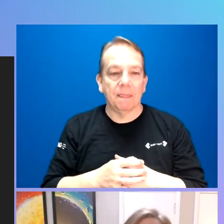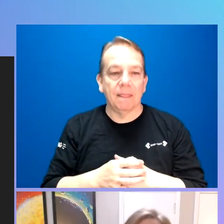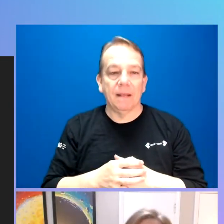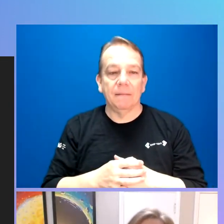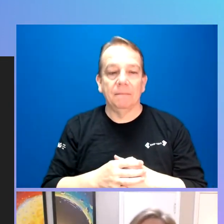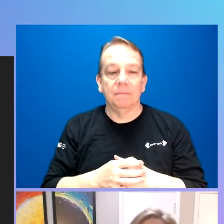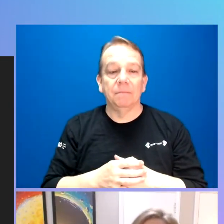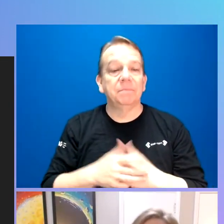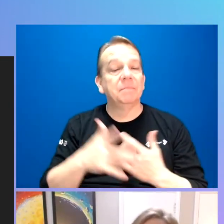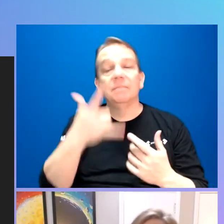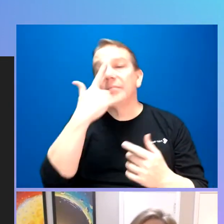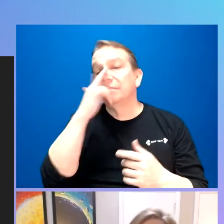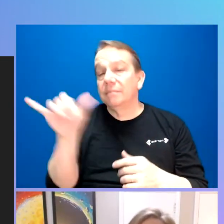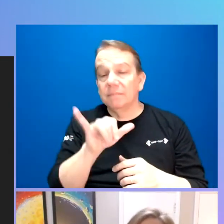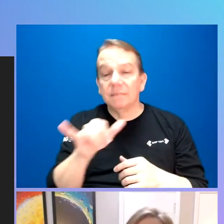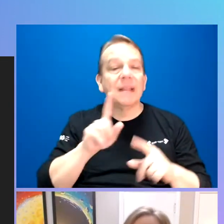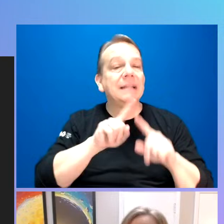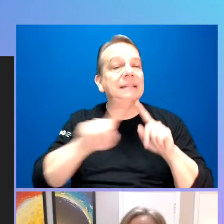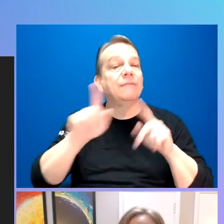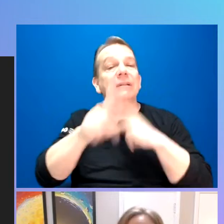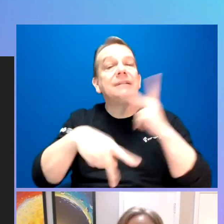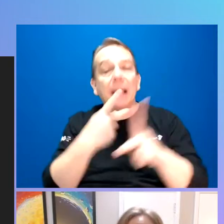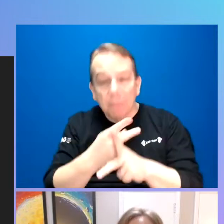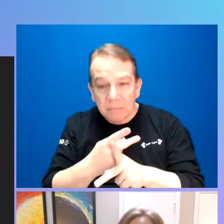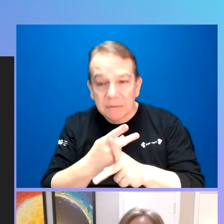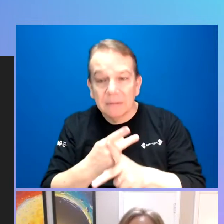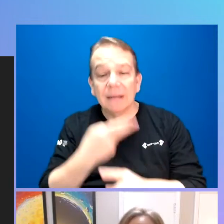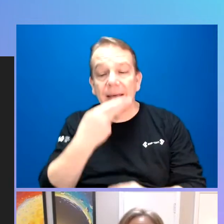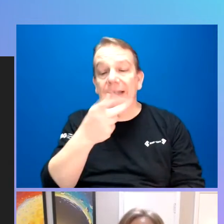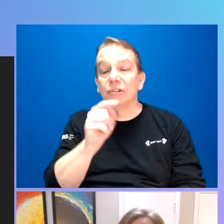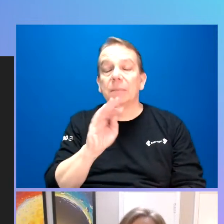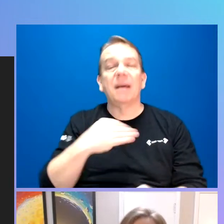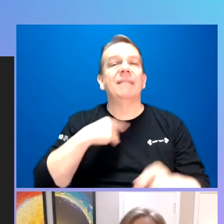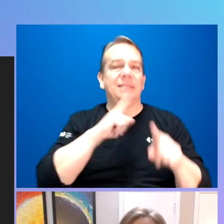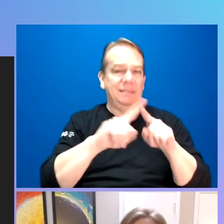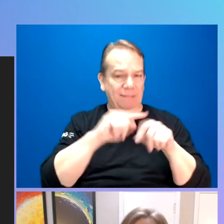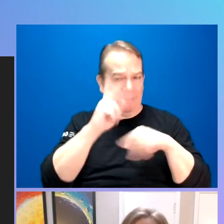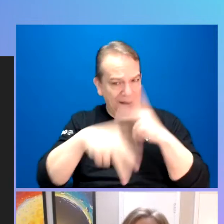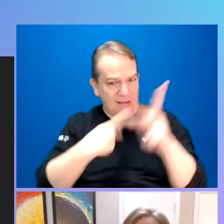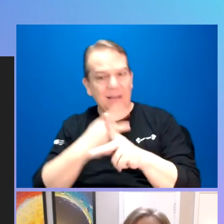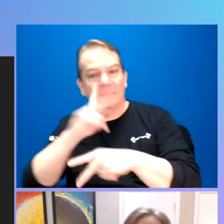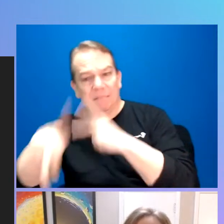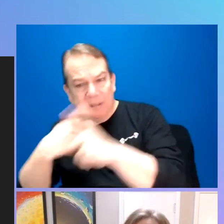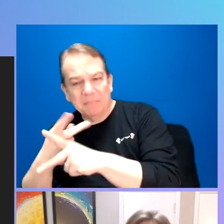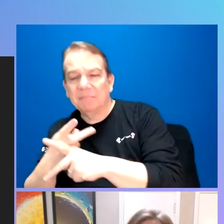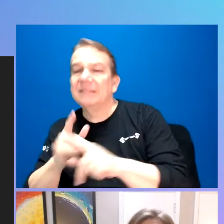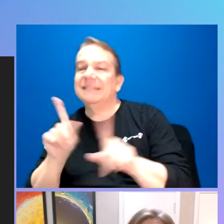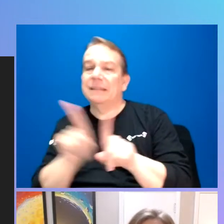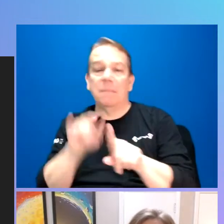sandwiches come in different types. HTML elements also come in different types. They